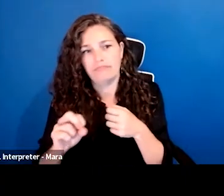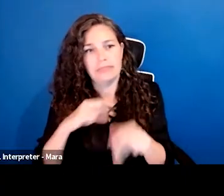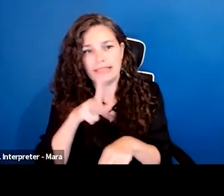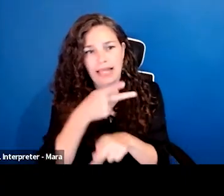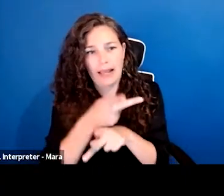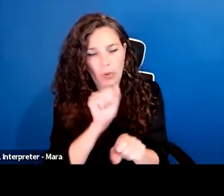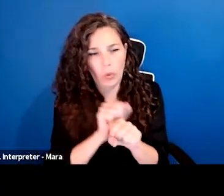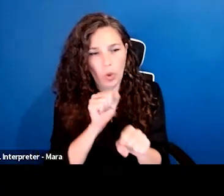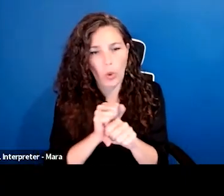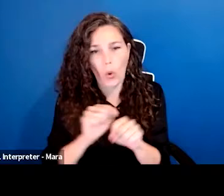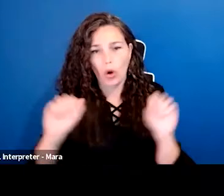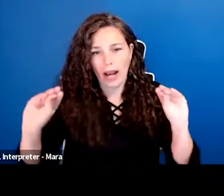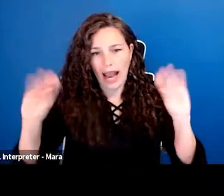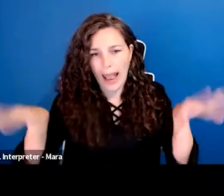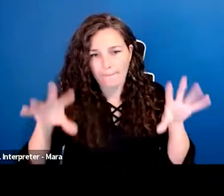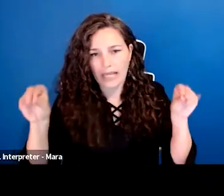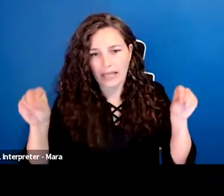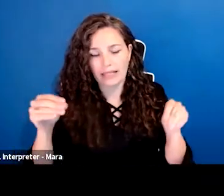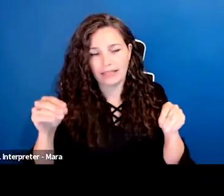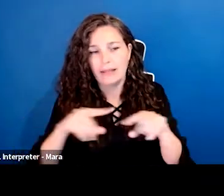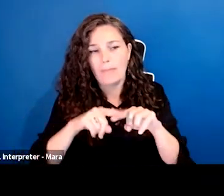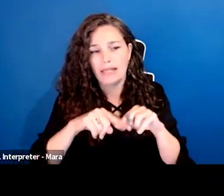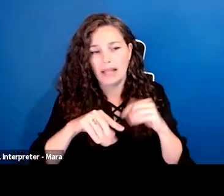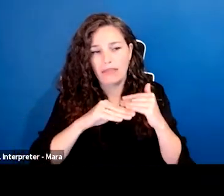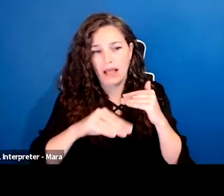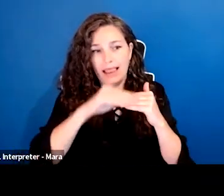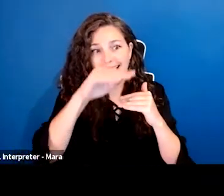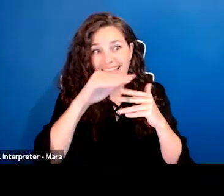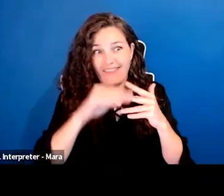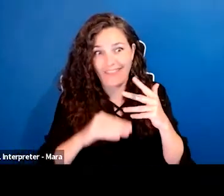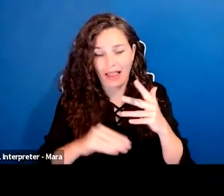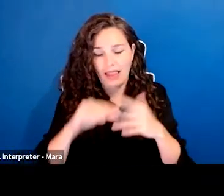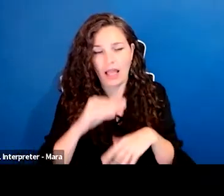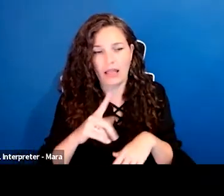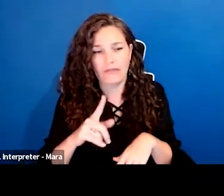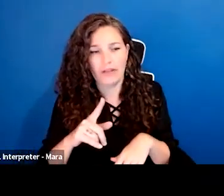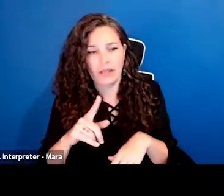If the level of that that type work is a mandates it